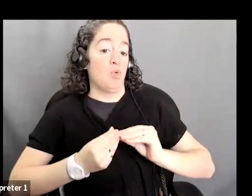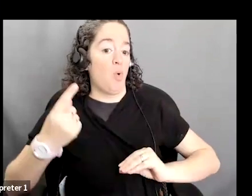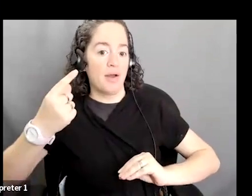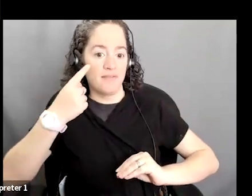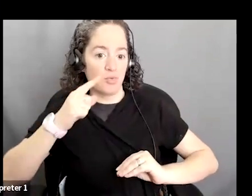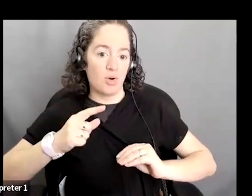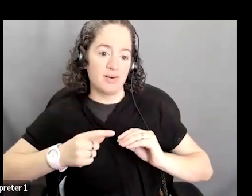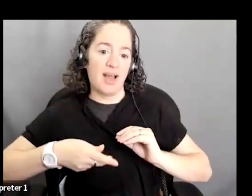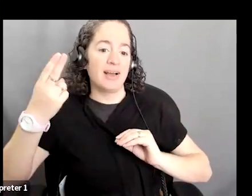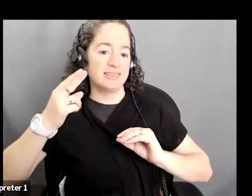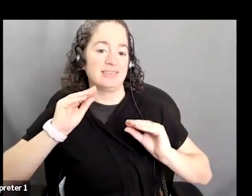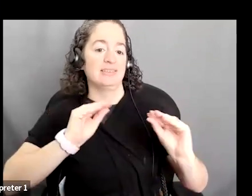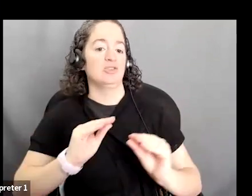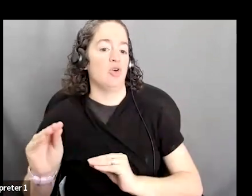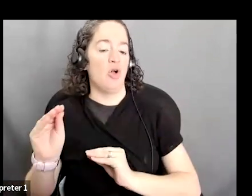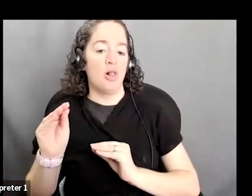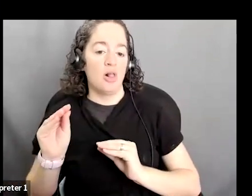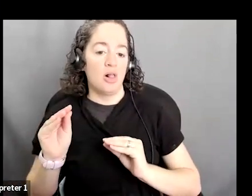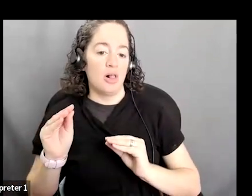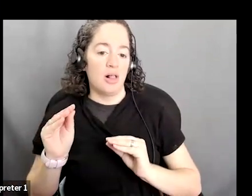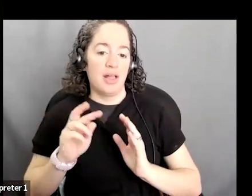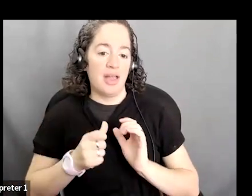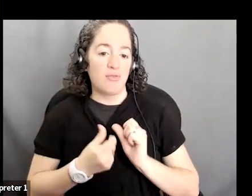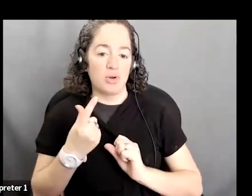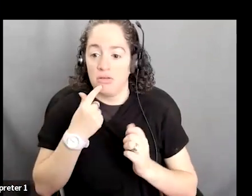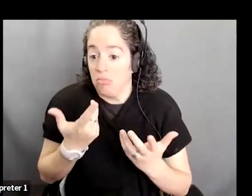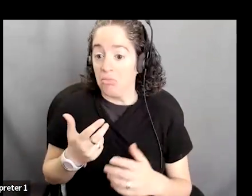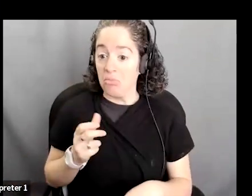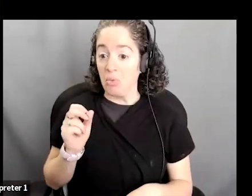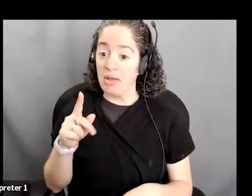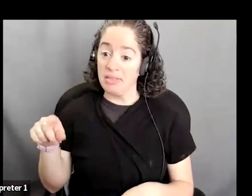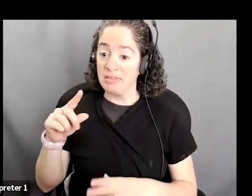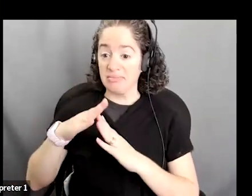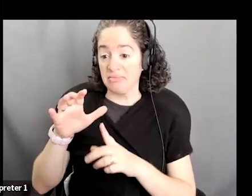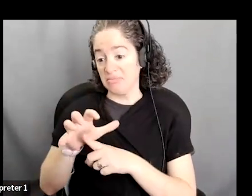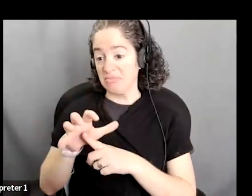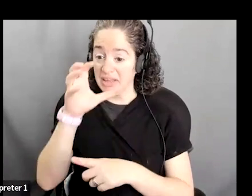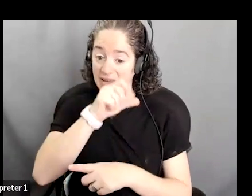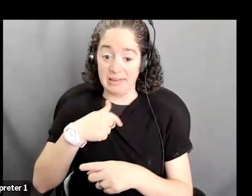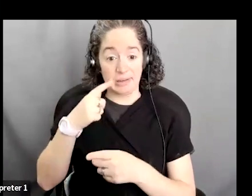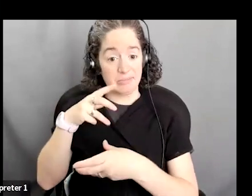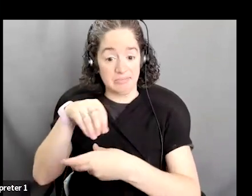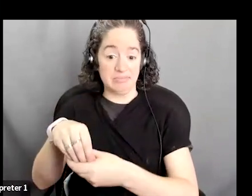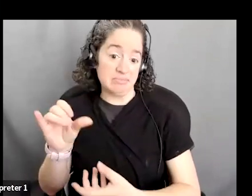then what happened was everyone was like, "Oh, they're the most popular." It's like a self-fulfilling prophecy then.